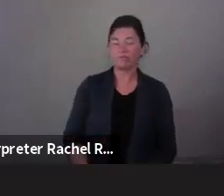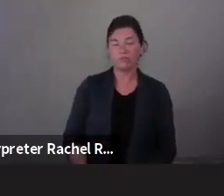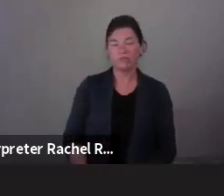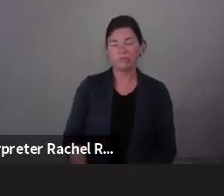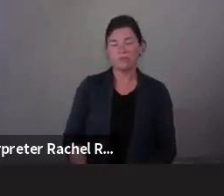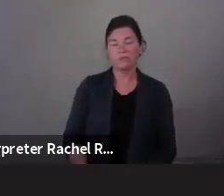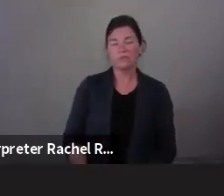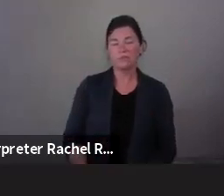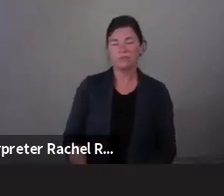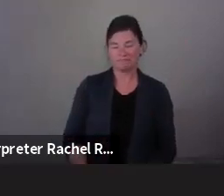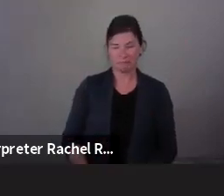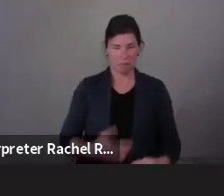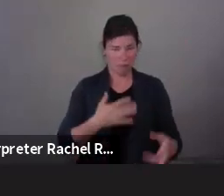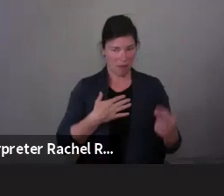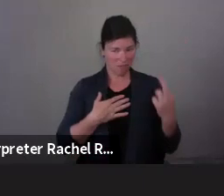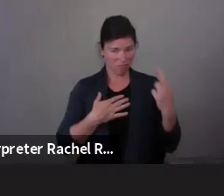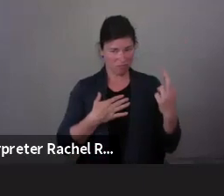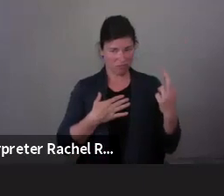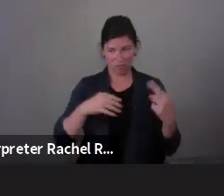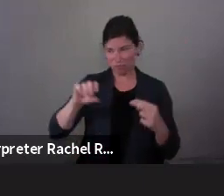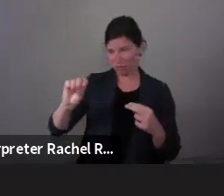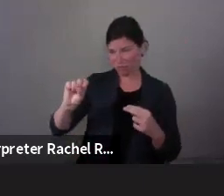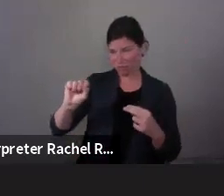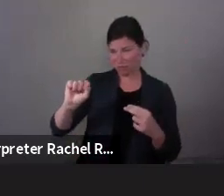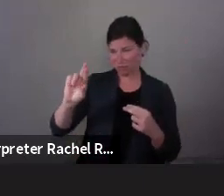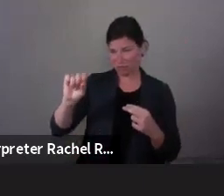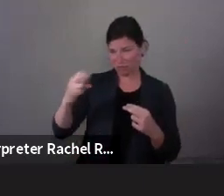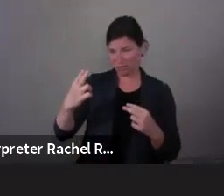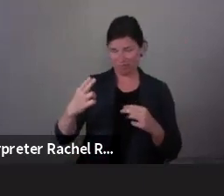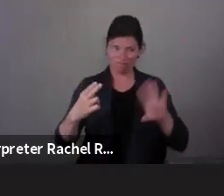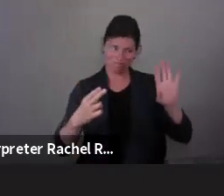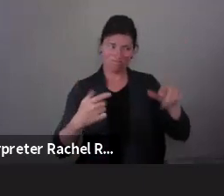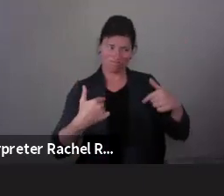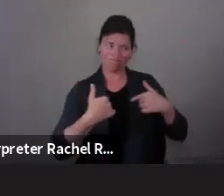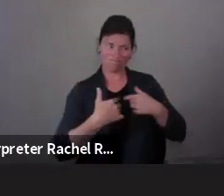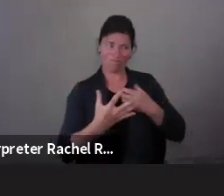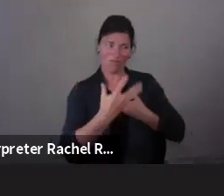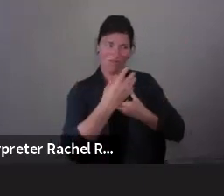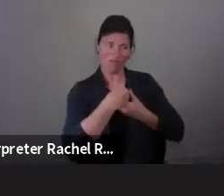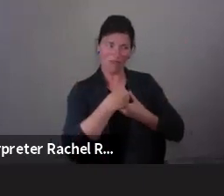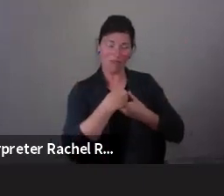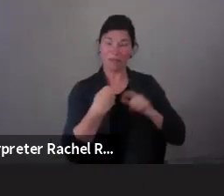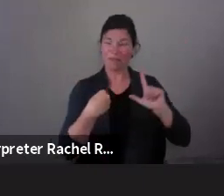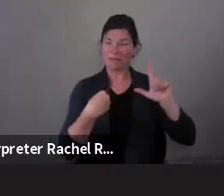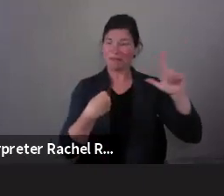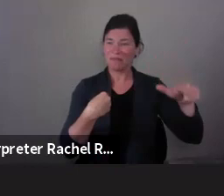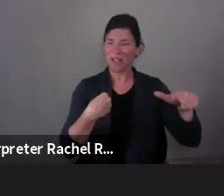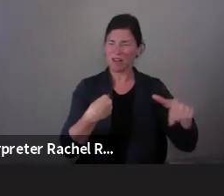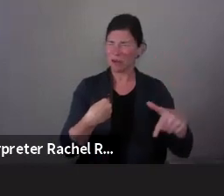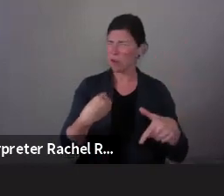everybody else. And that , at first, I told them my